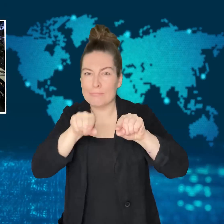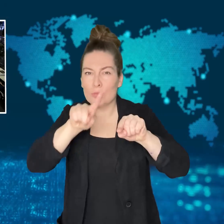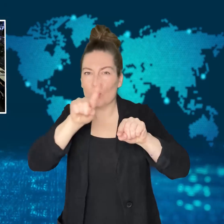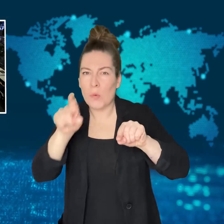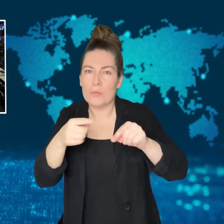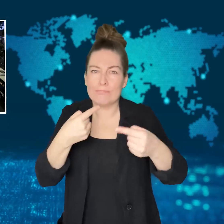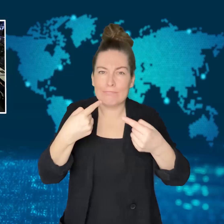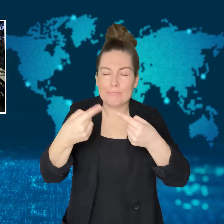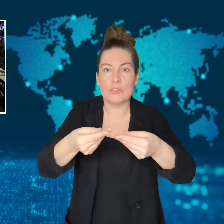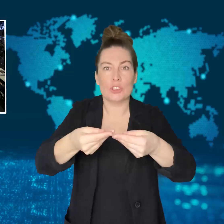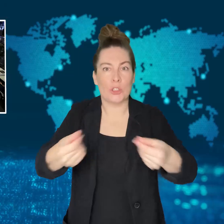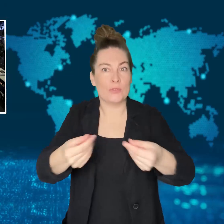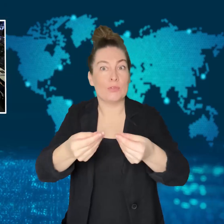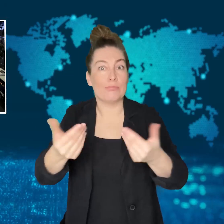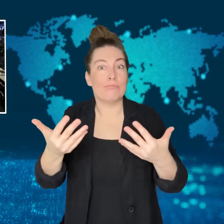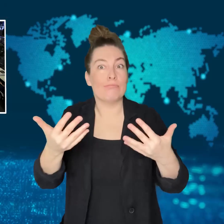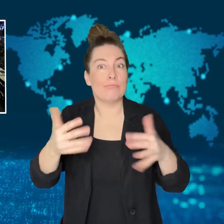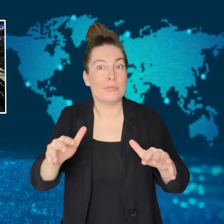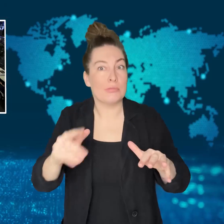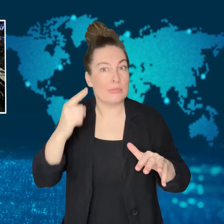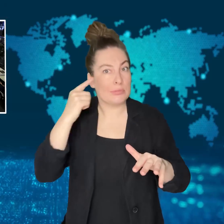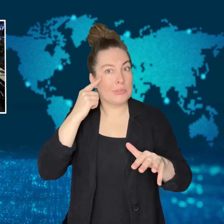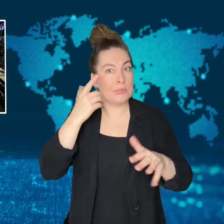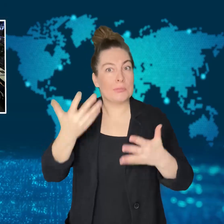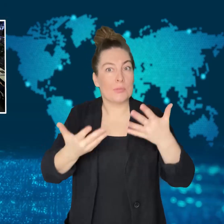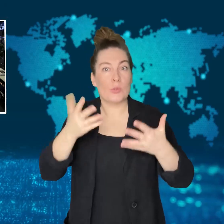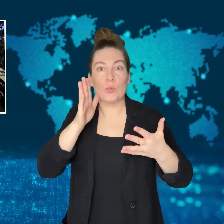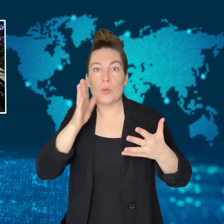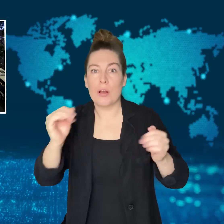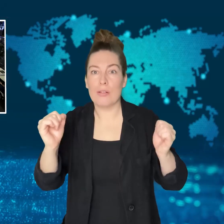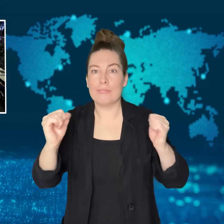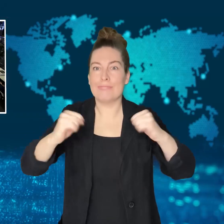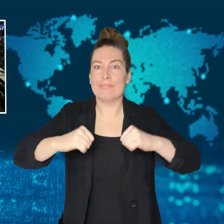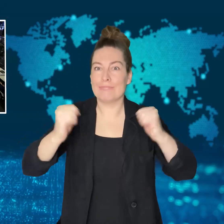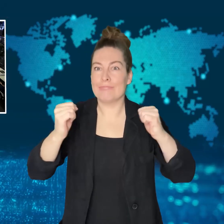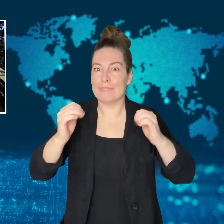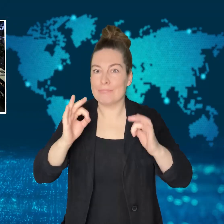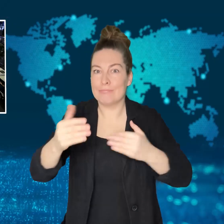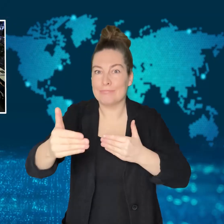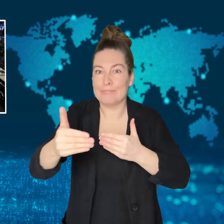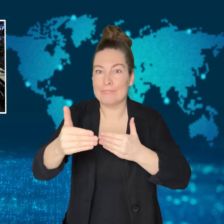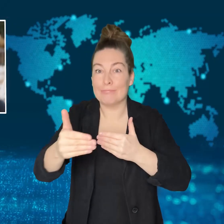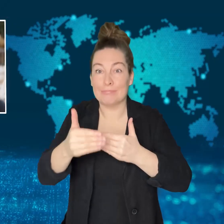Hamas officials seemed satisfied that the talks were progressing.